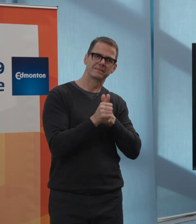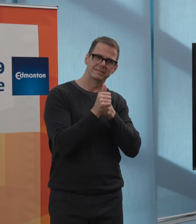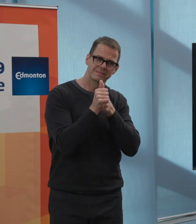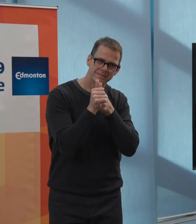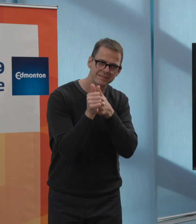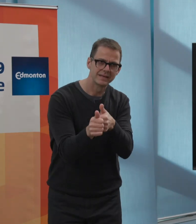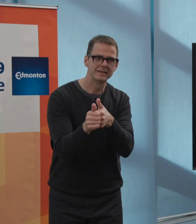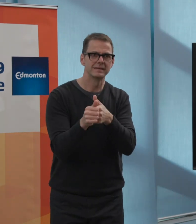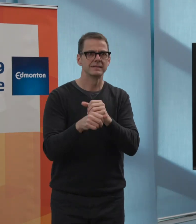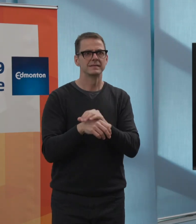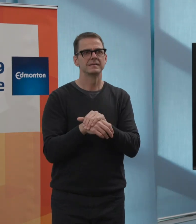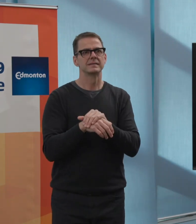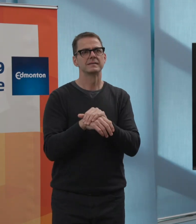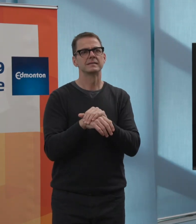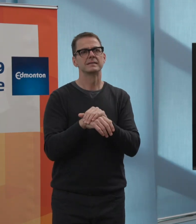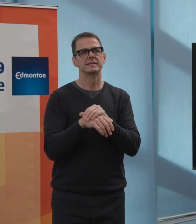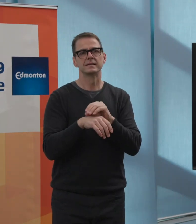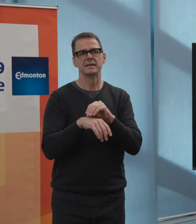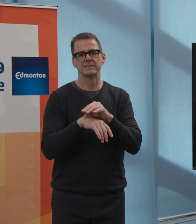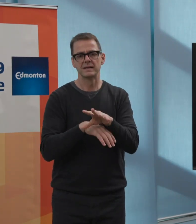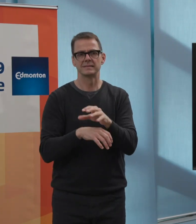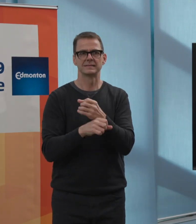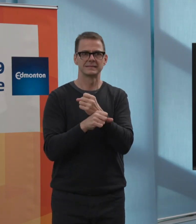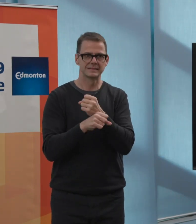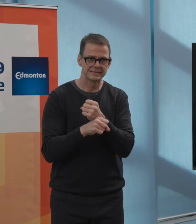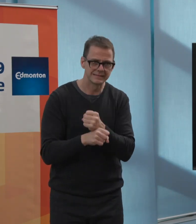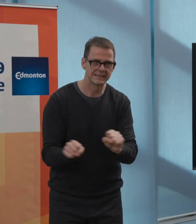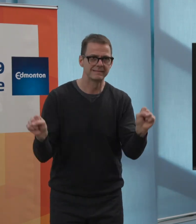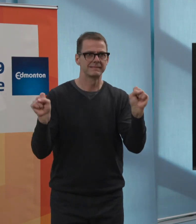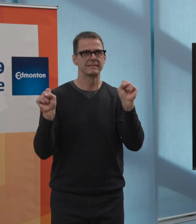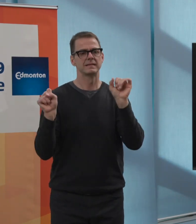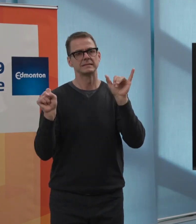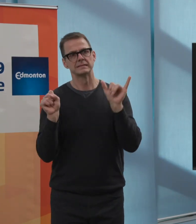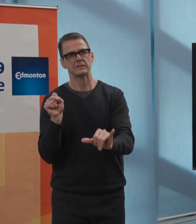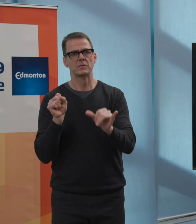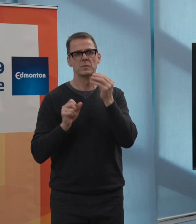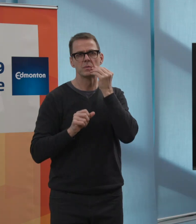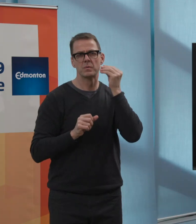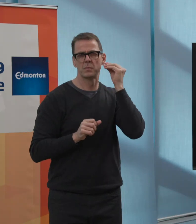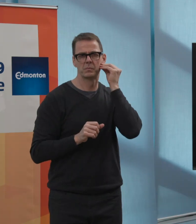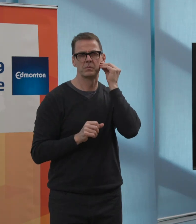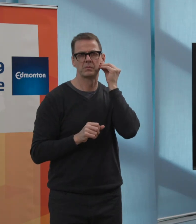through this together I would like to thank EPL staff our volunteers our